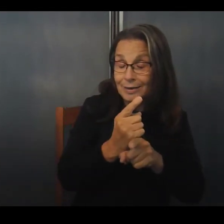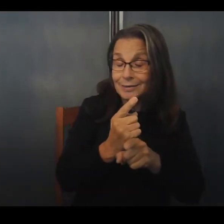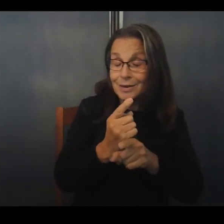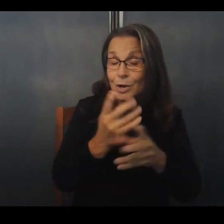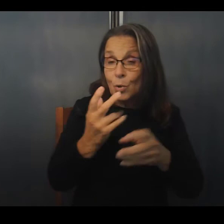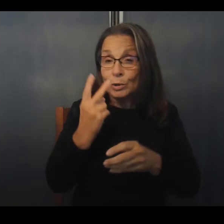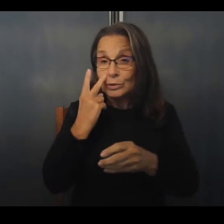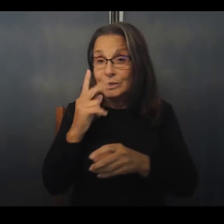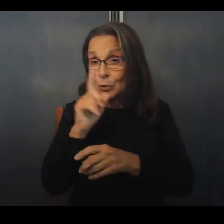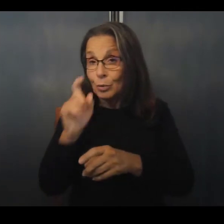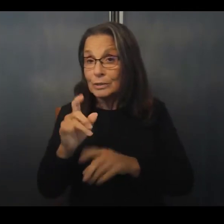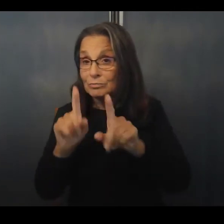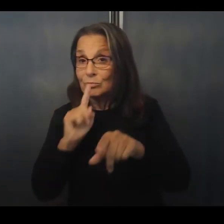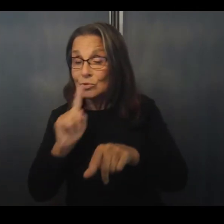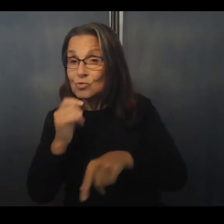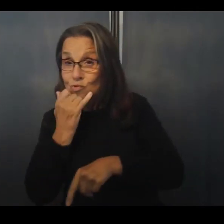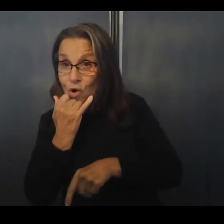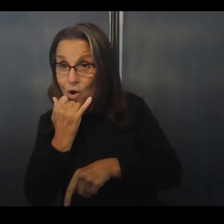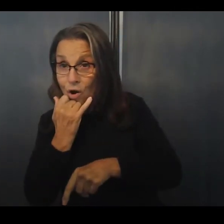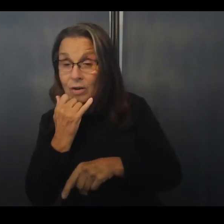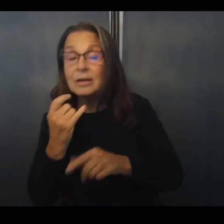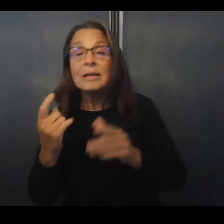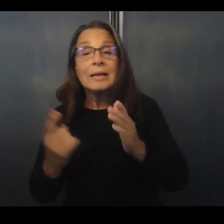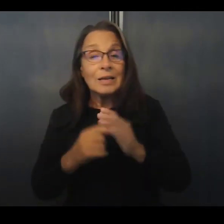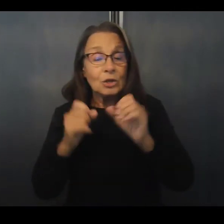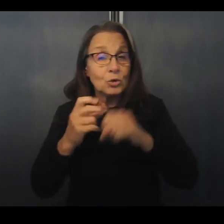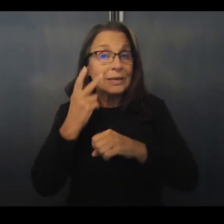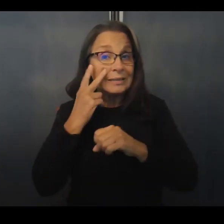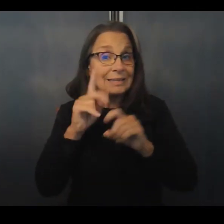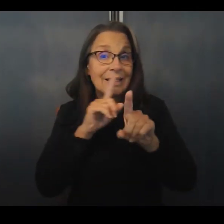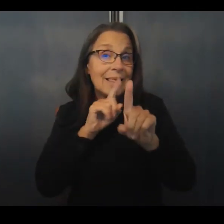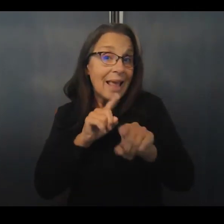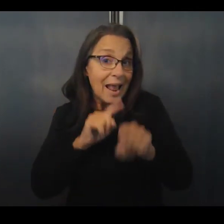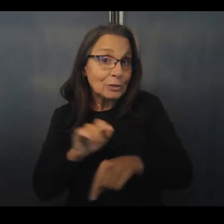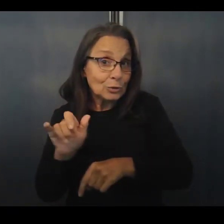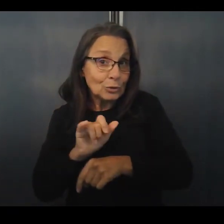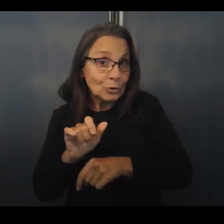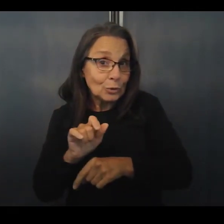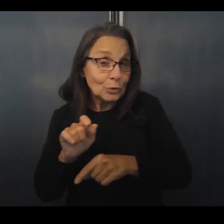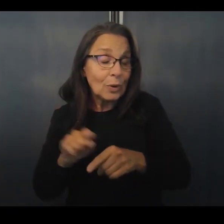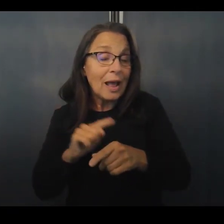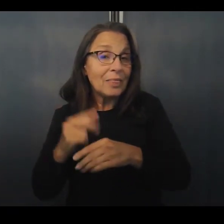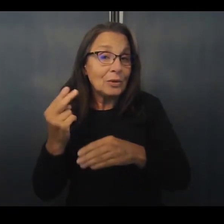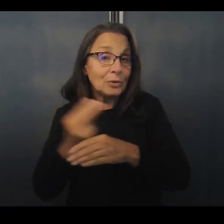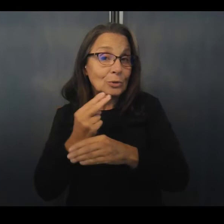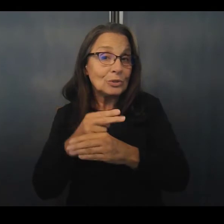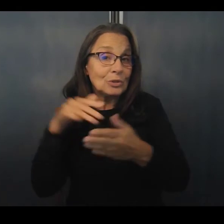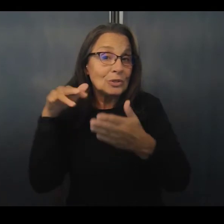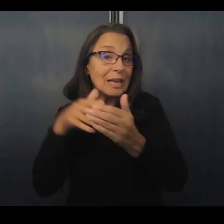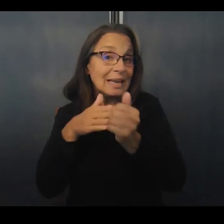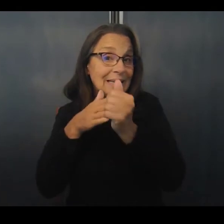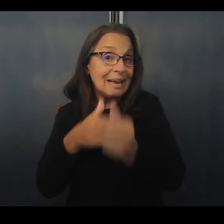get to see the answers as well and use those tests as a study guide to help you perform better in any